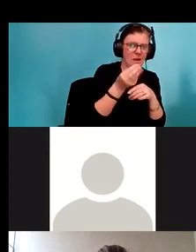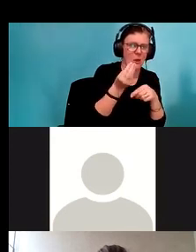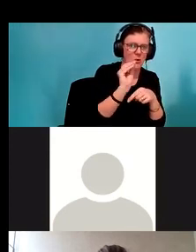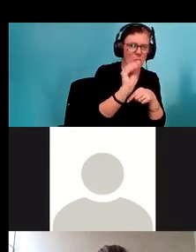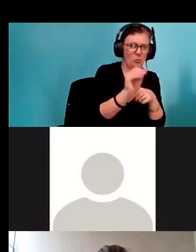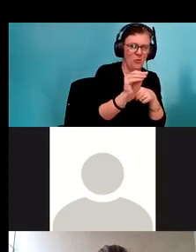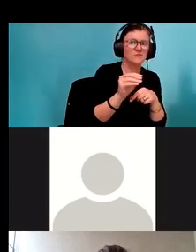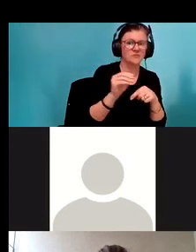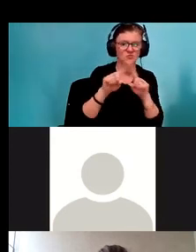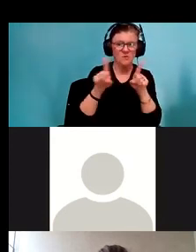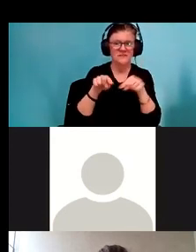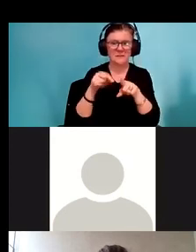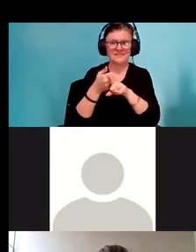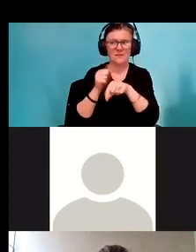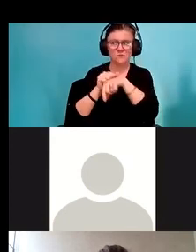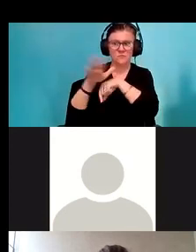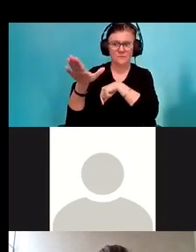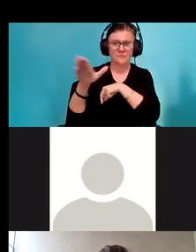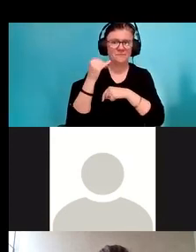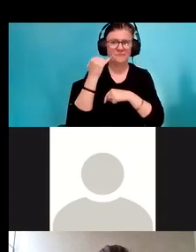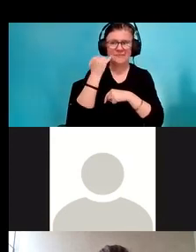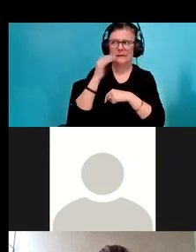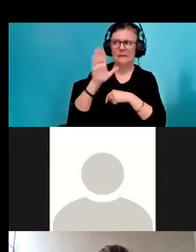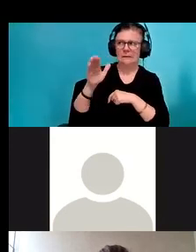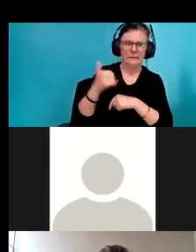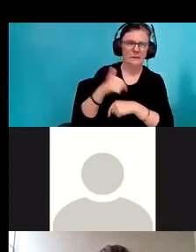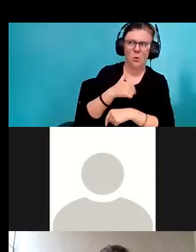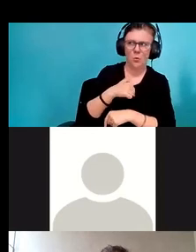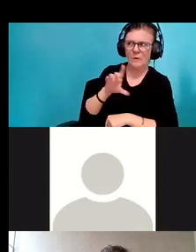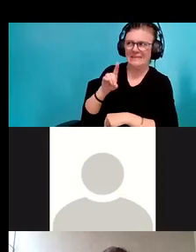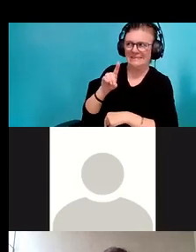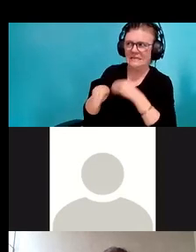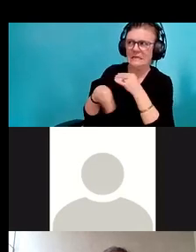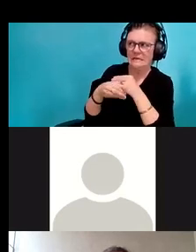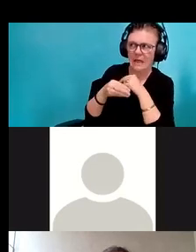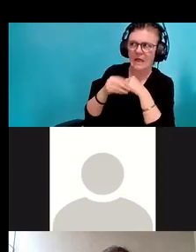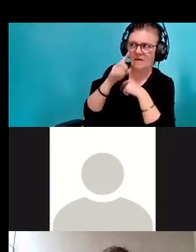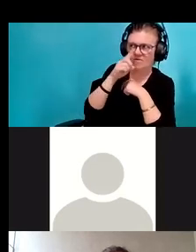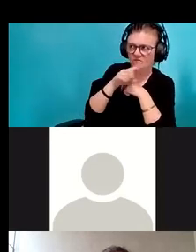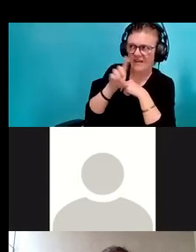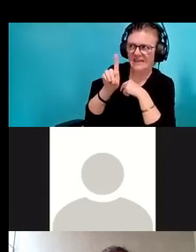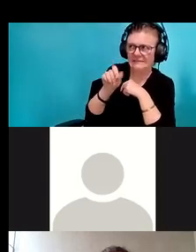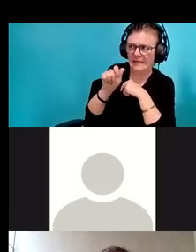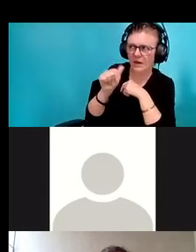is actually just fake data, this question, additional information about the data submitted,